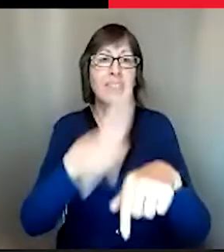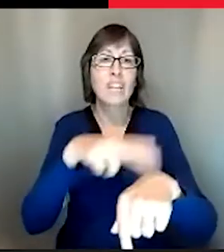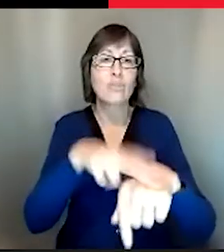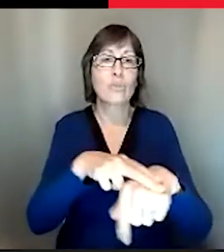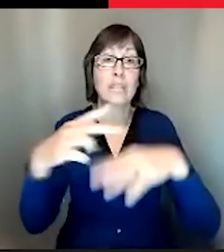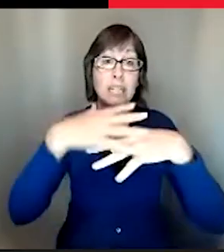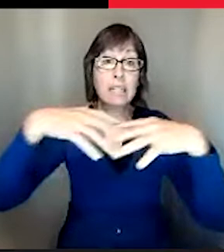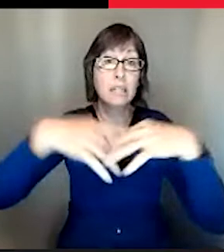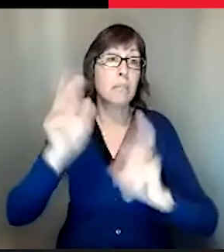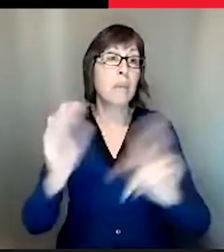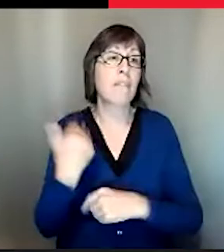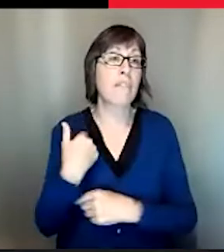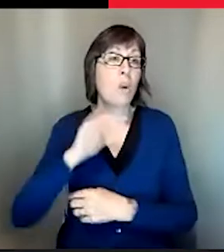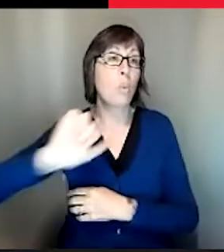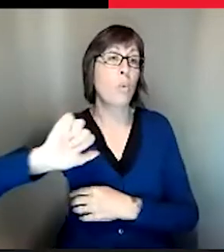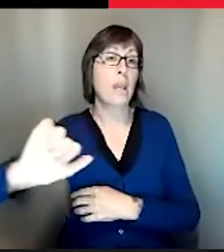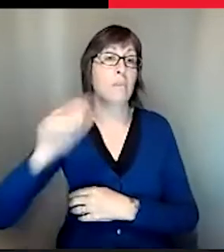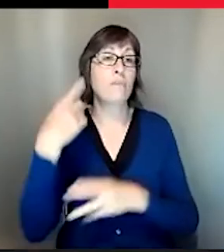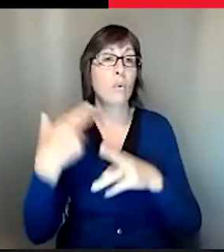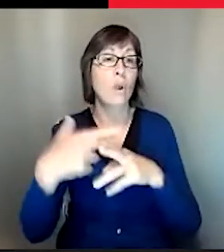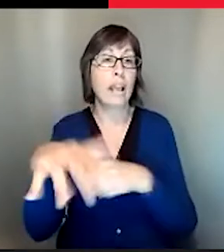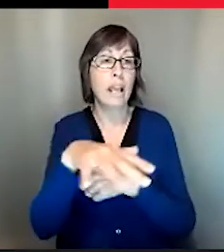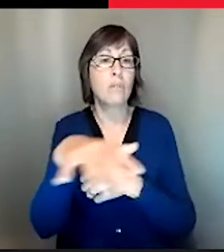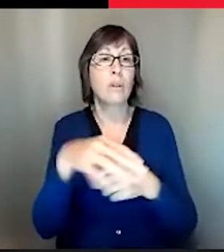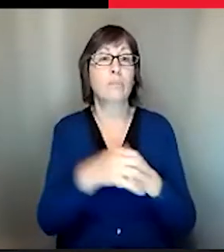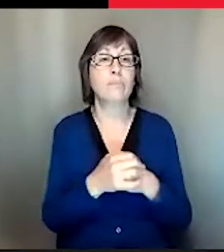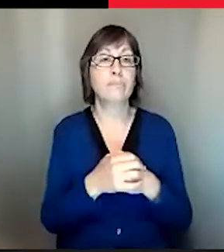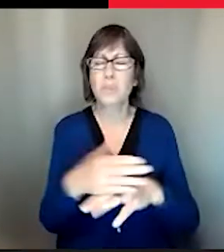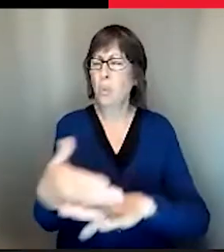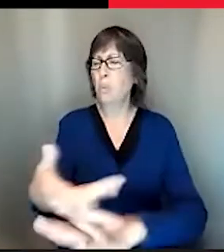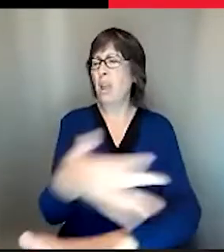names for this area that have been in use long before Scottish settlers named this place